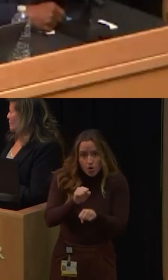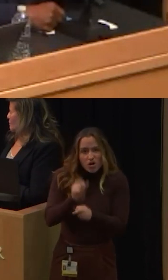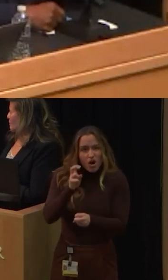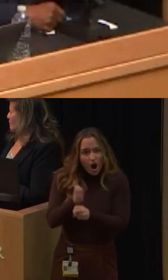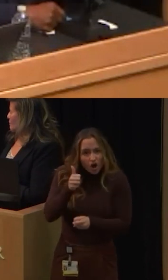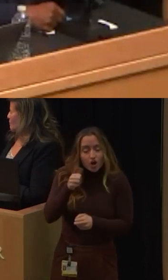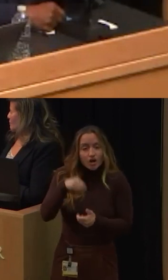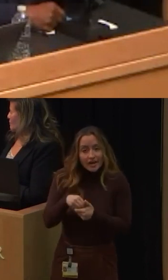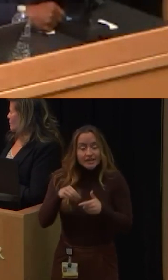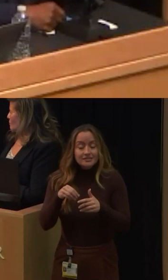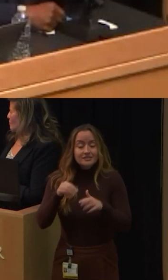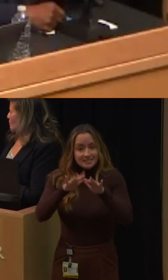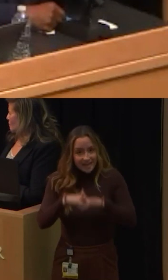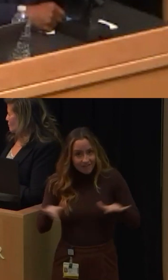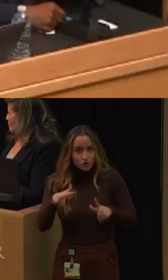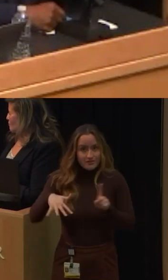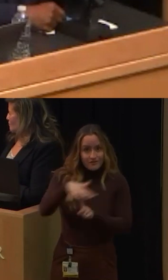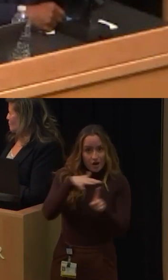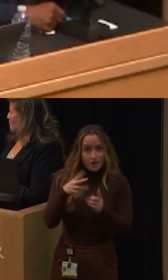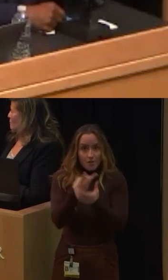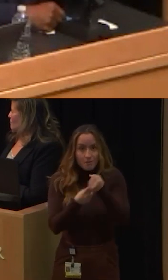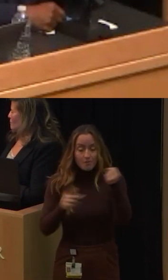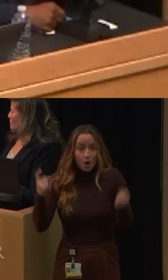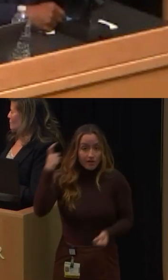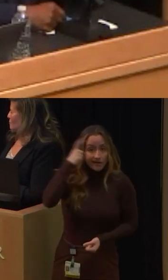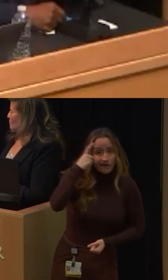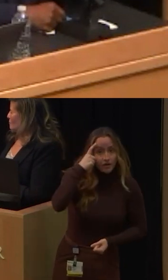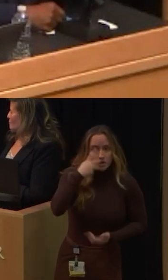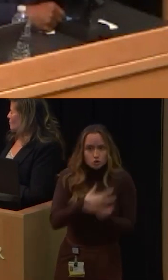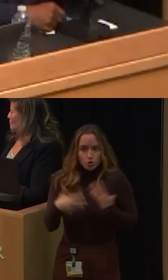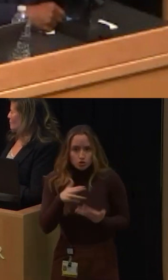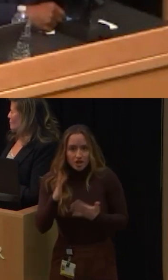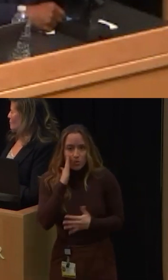"both cognitively and socially. "They might not like it,